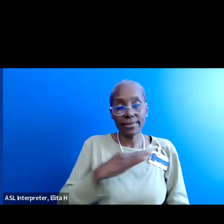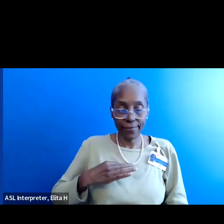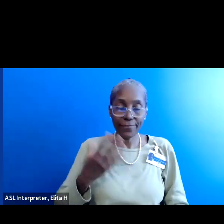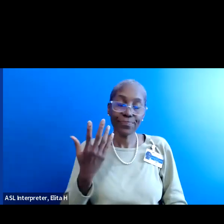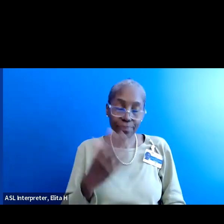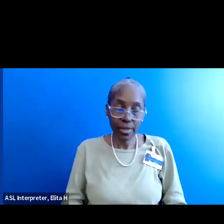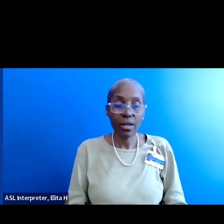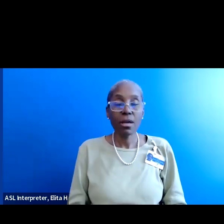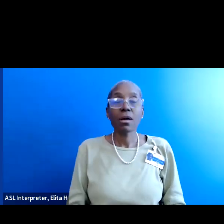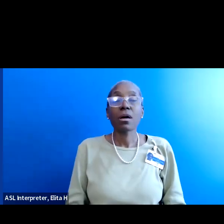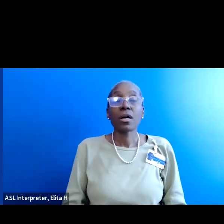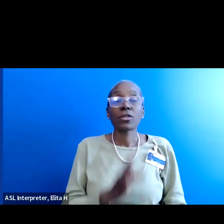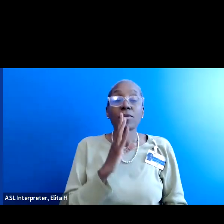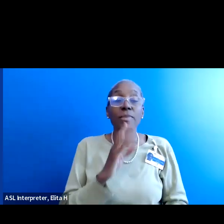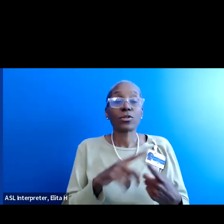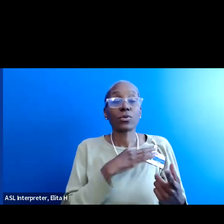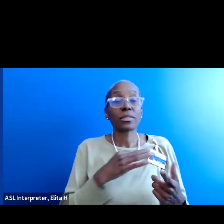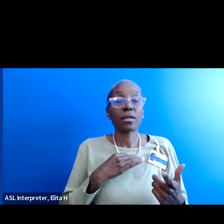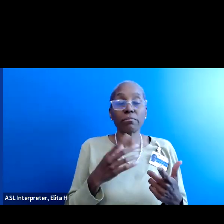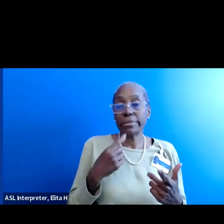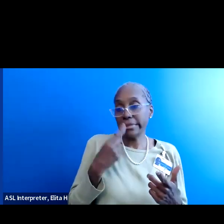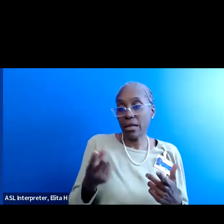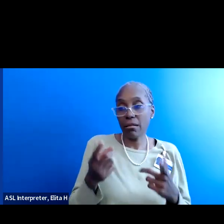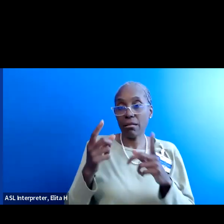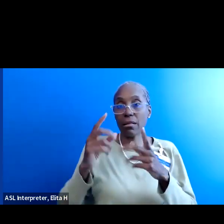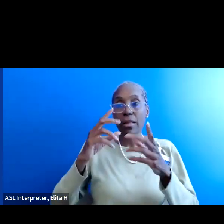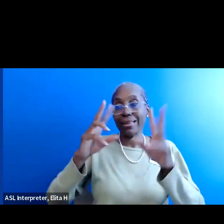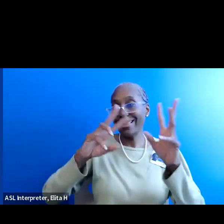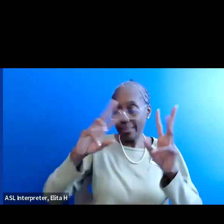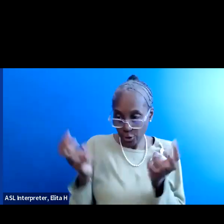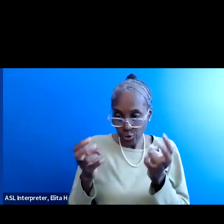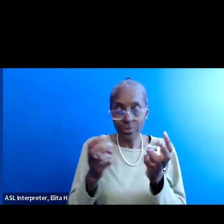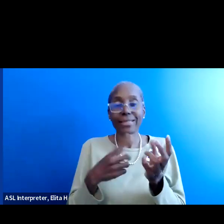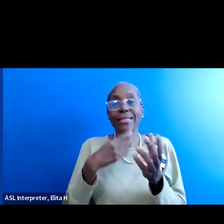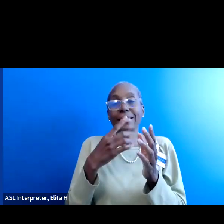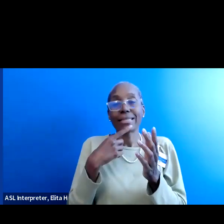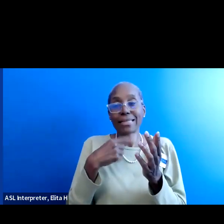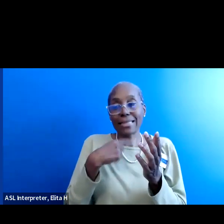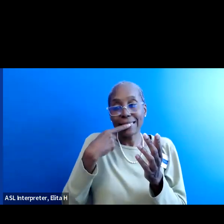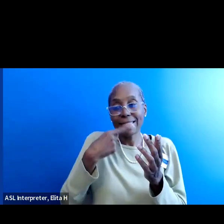When speaking with staff, define the issue. Make sure you stick to the facts, and it's hard.